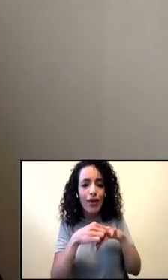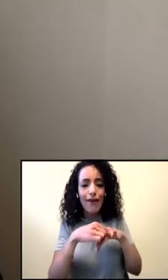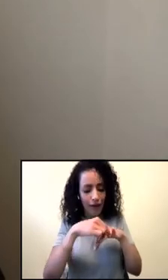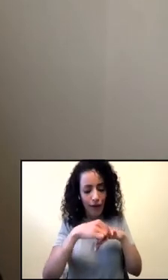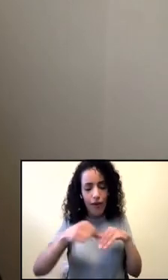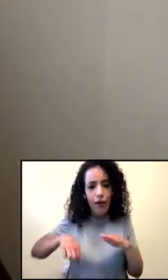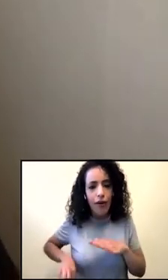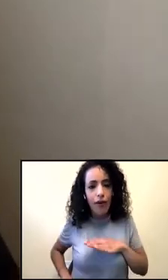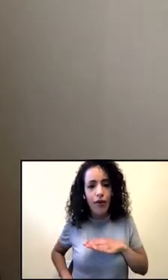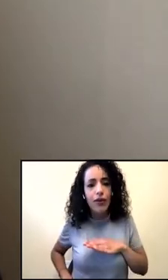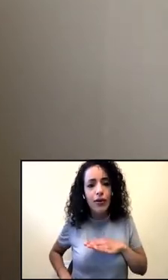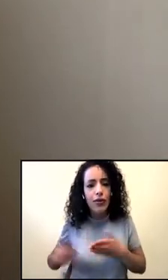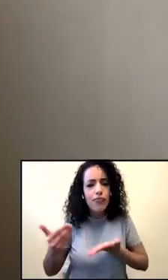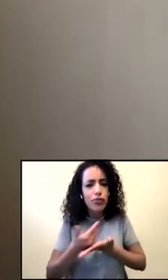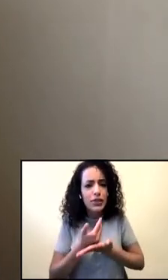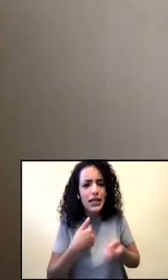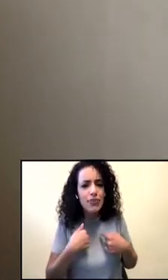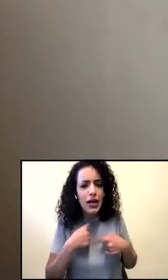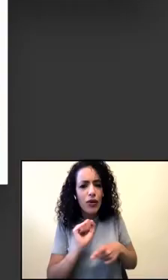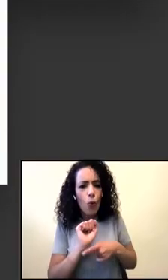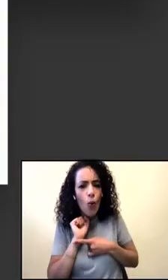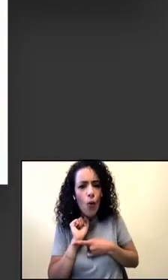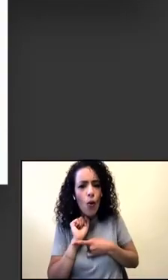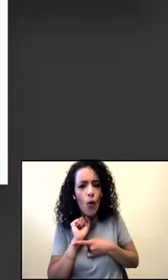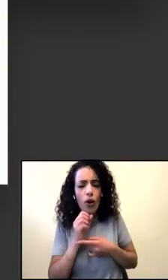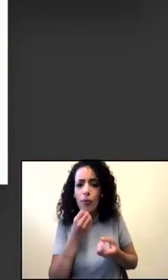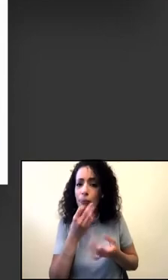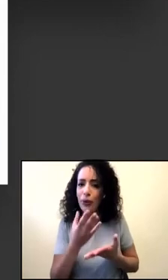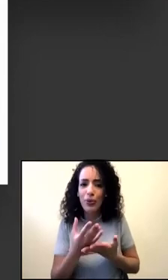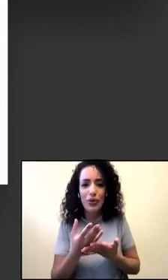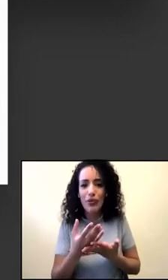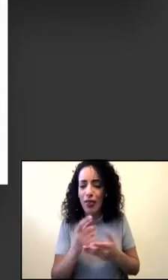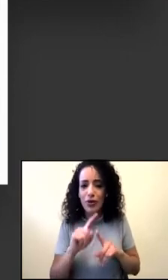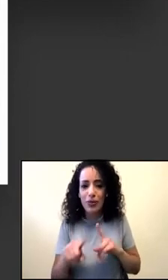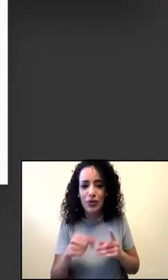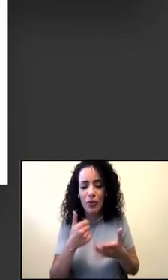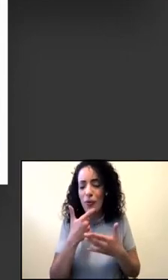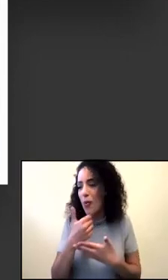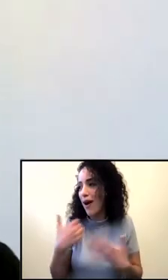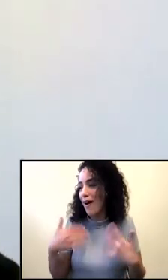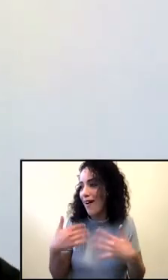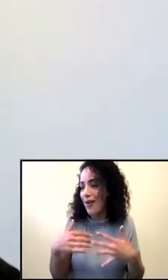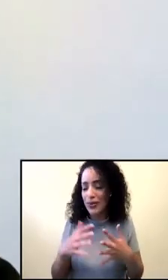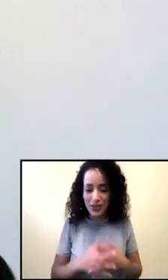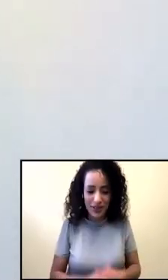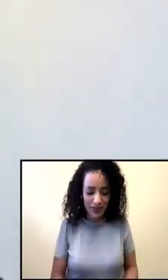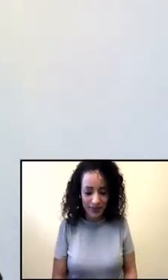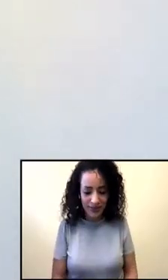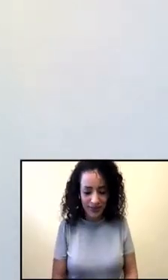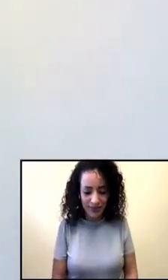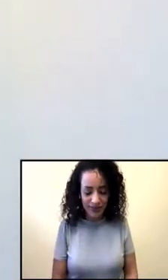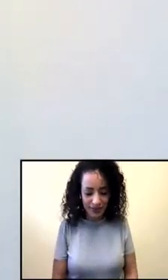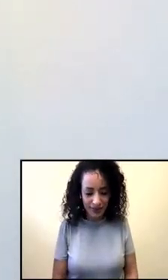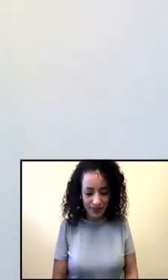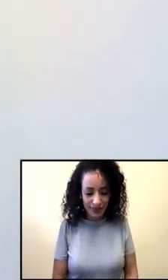yeah some really beautiful responses. That's incredible and I wondered Ghazal, do you have